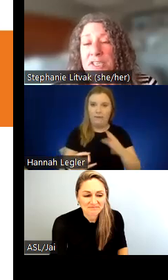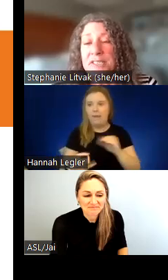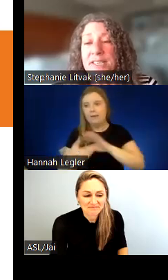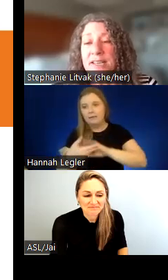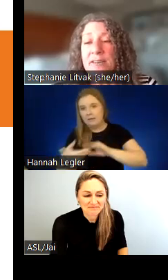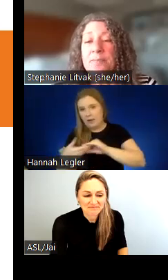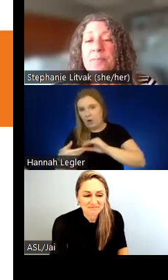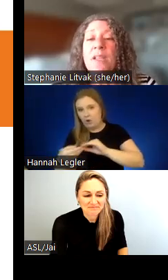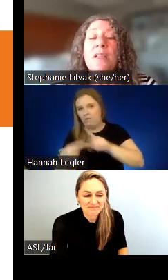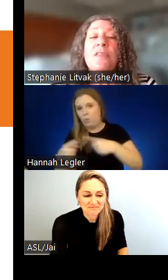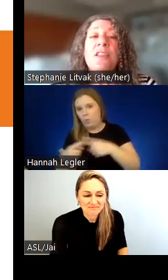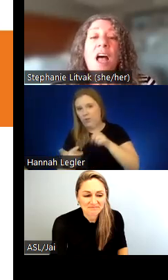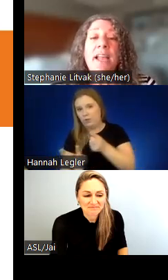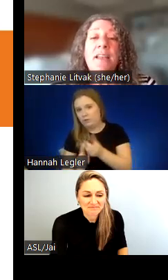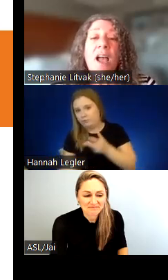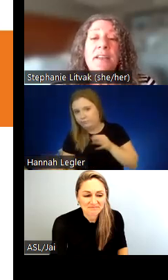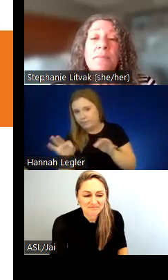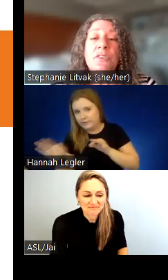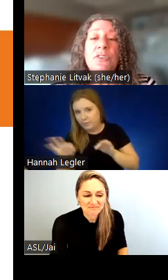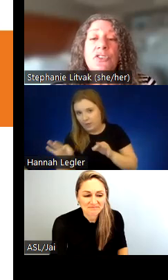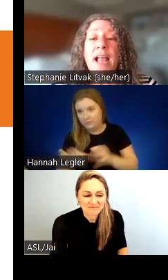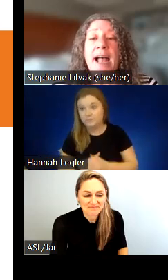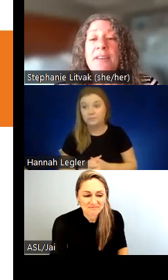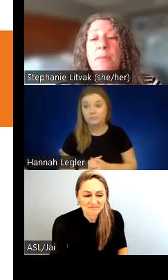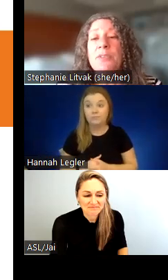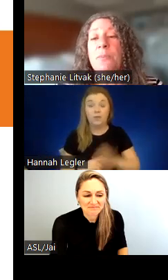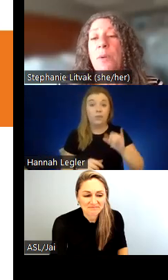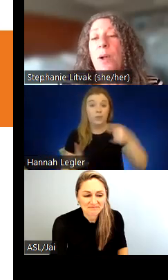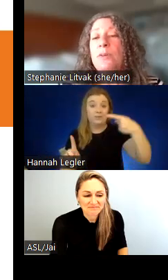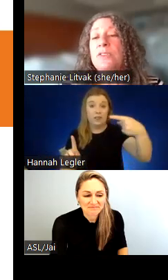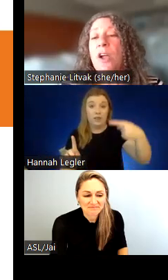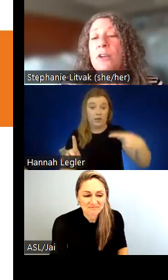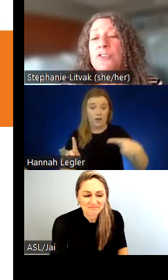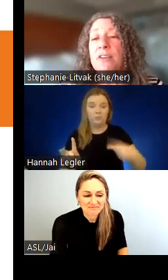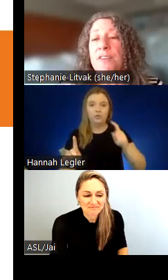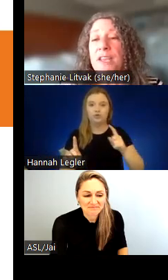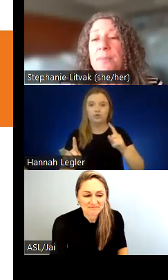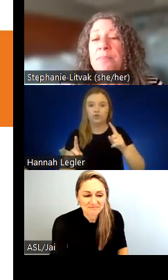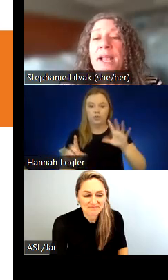is needed. The line items should add up to the proposed contract fee.